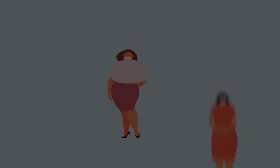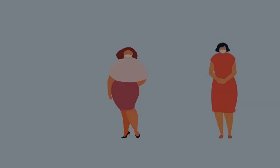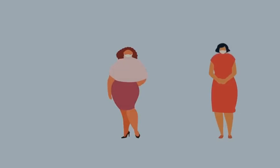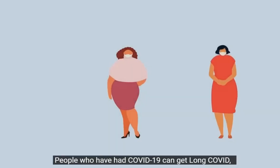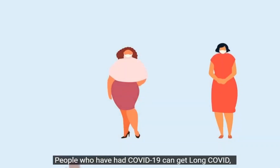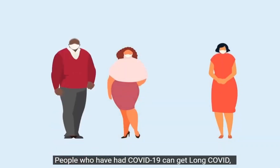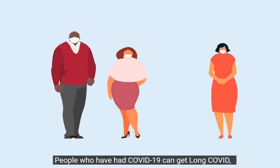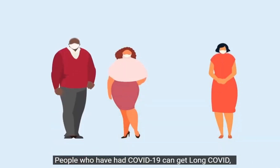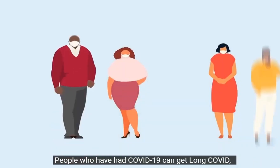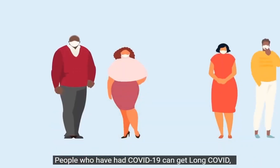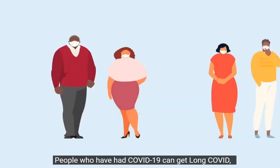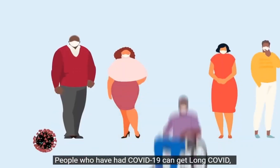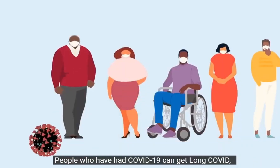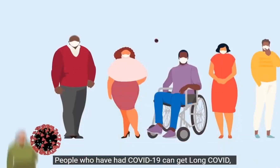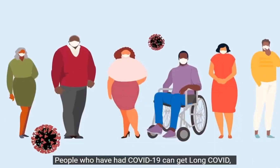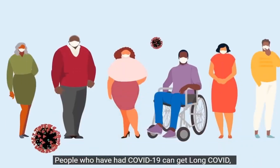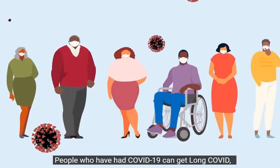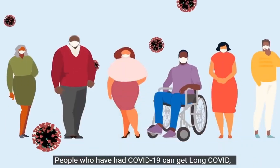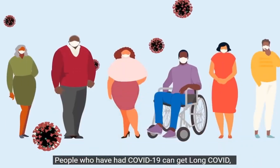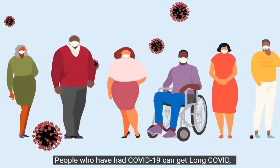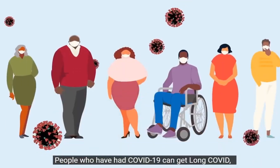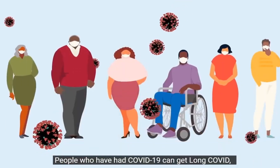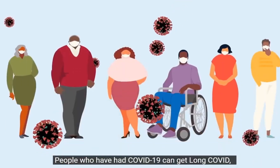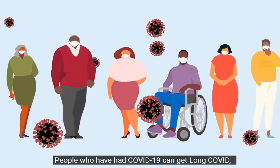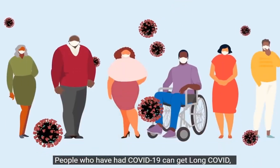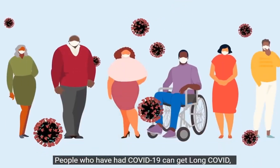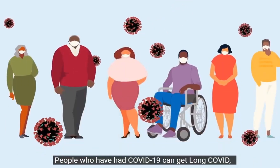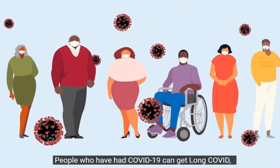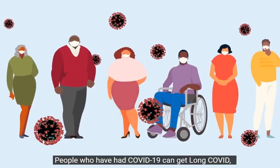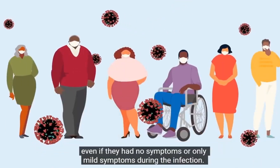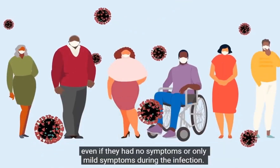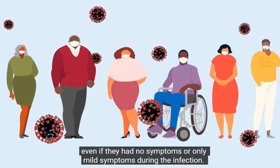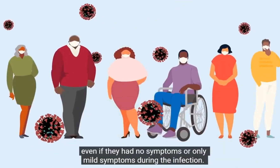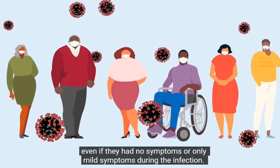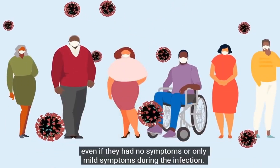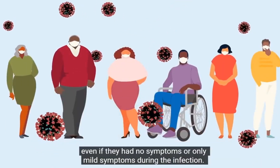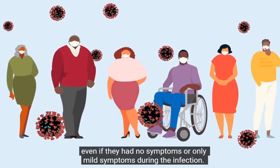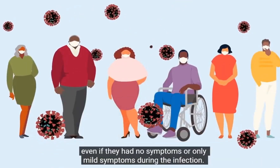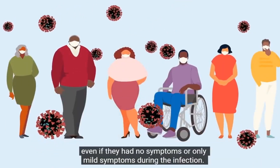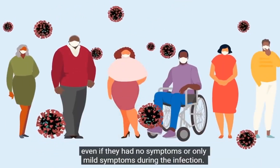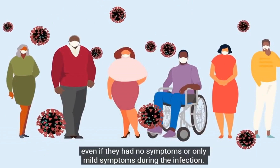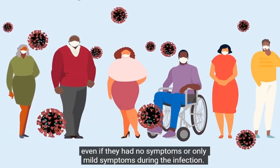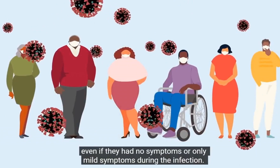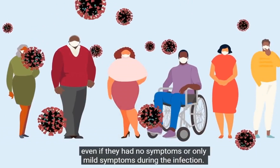People who have had covid-19 can get long covid, even if they had no symptoms